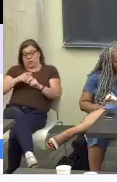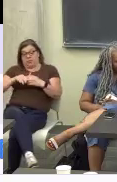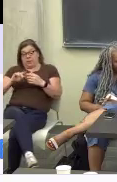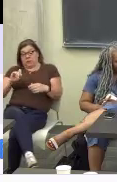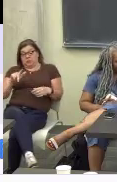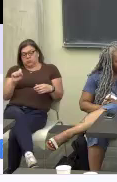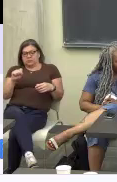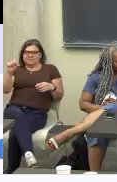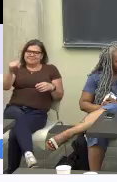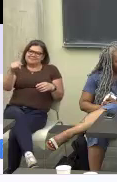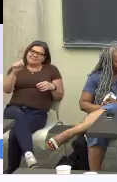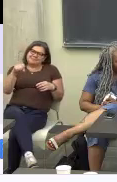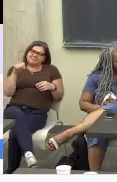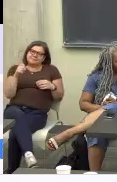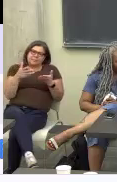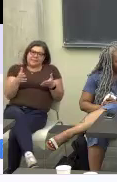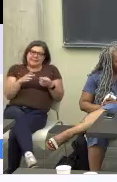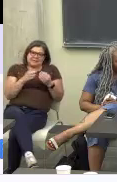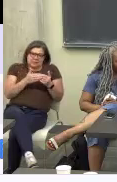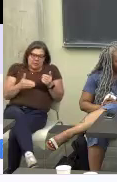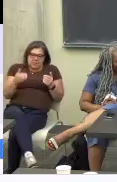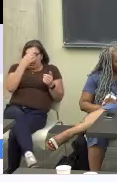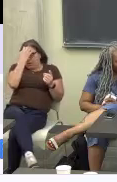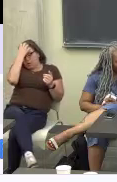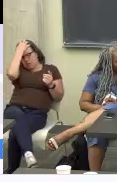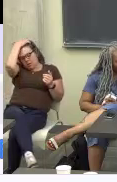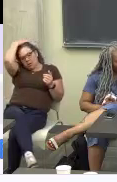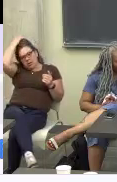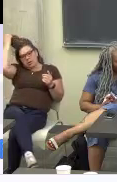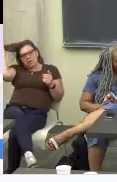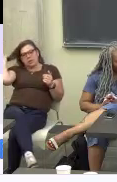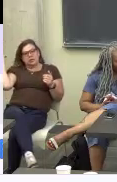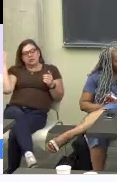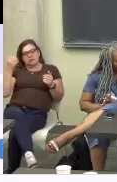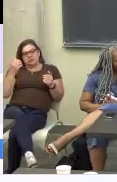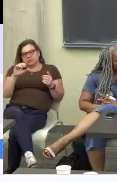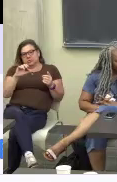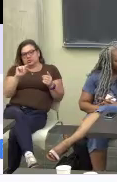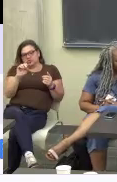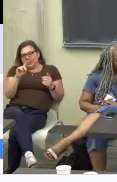Yeah, I mean, this goes far beyond, you know, trades. It goes back to, you know, even washing